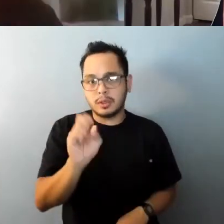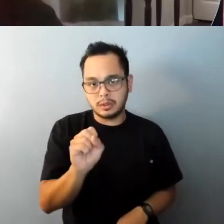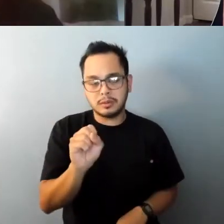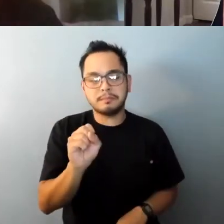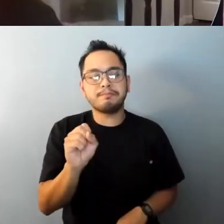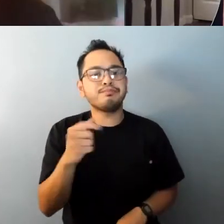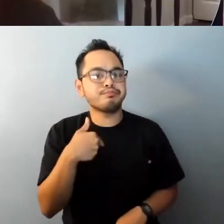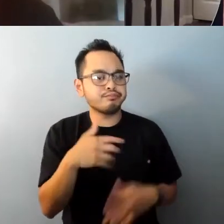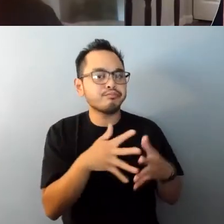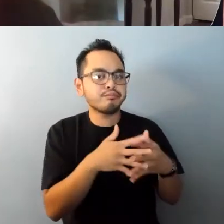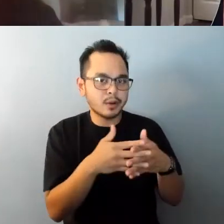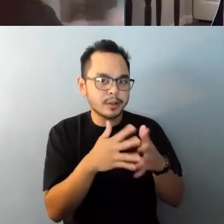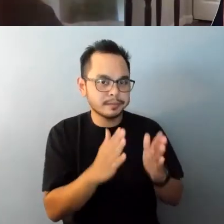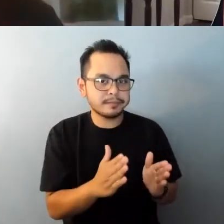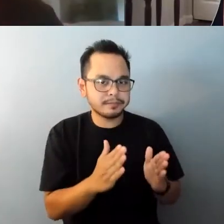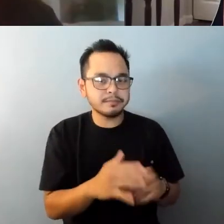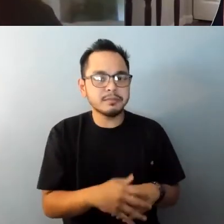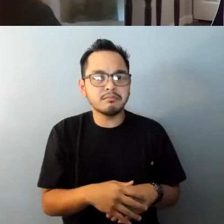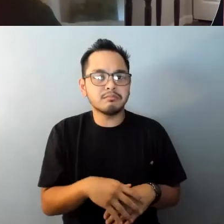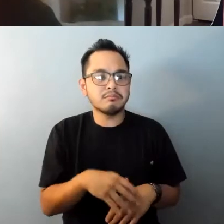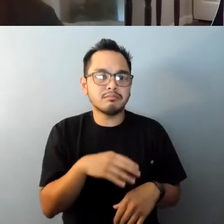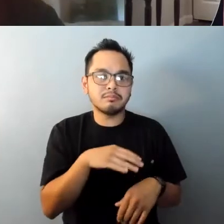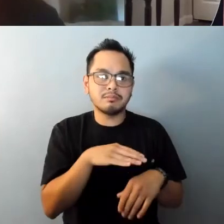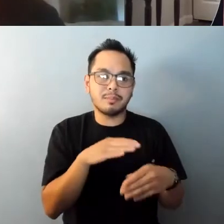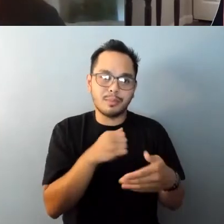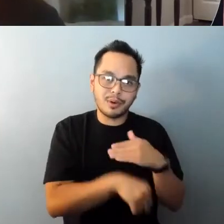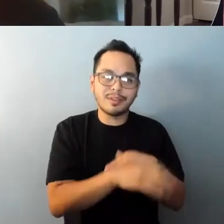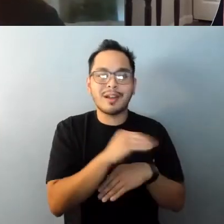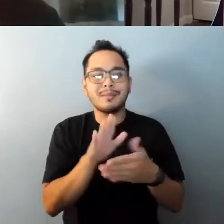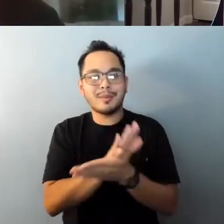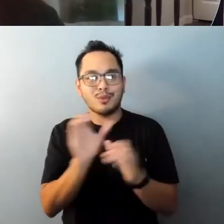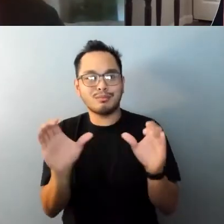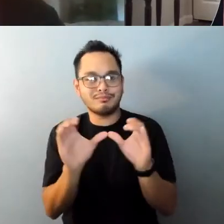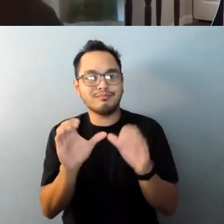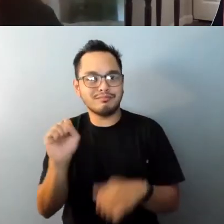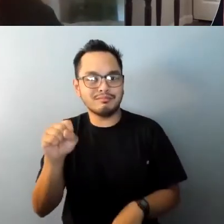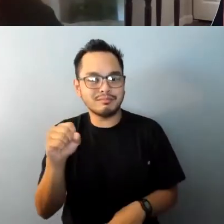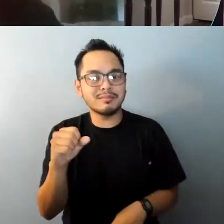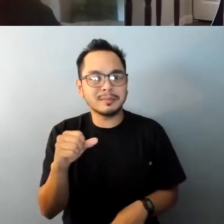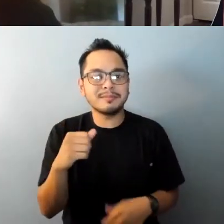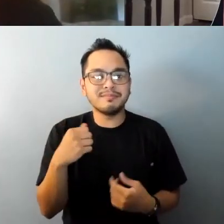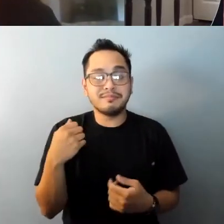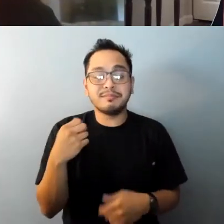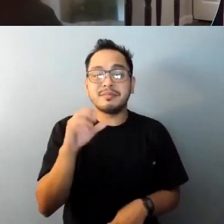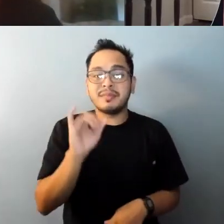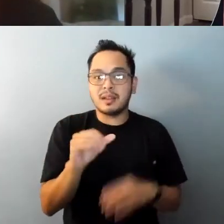American by birth and by paperwork, there is no taking out a way for me and American stories are my stories.